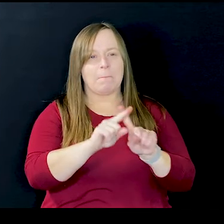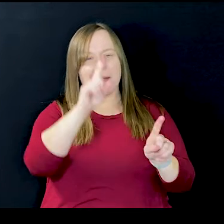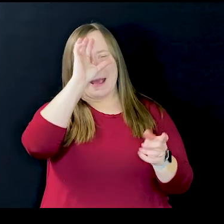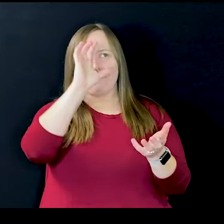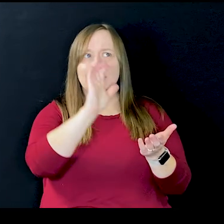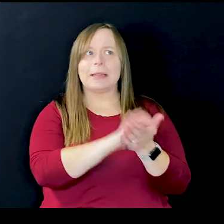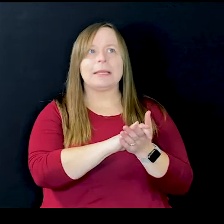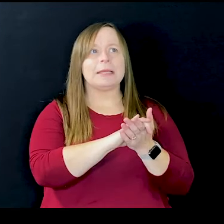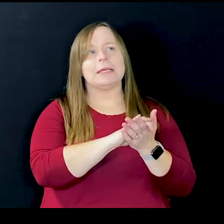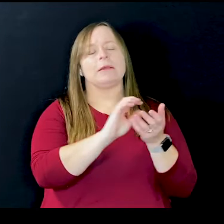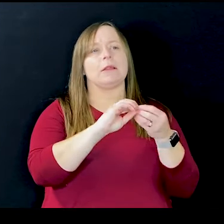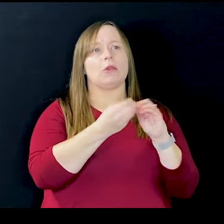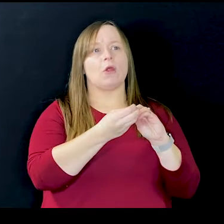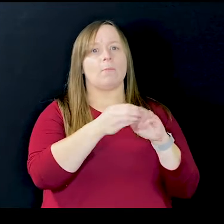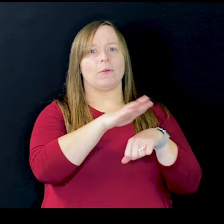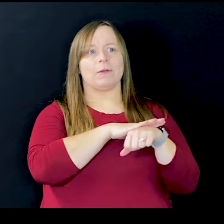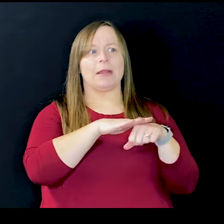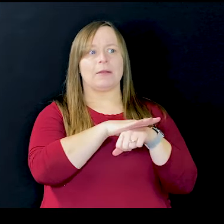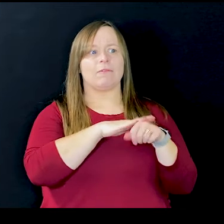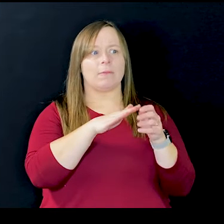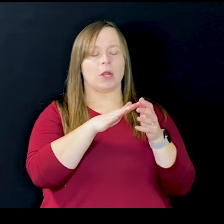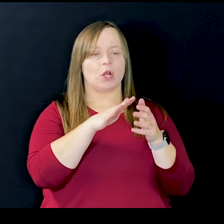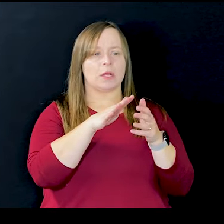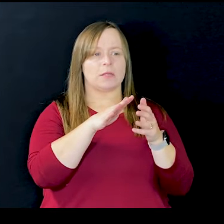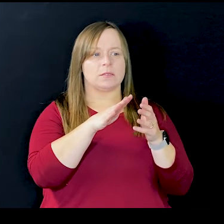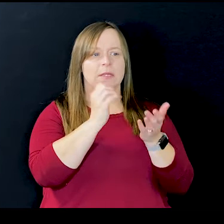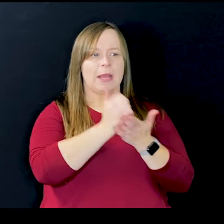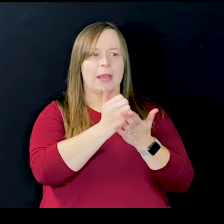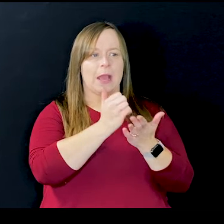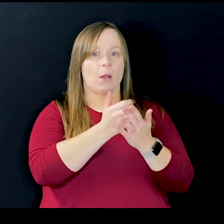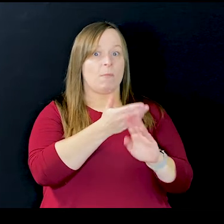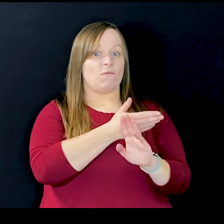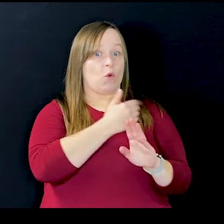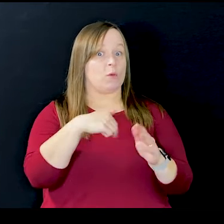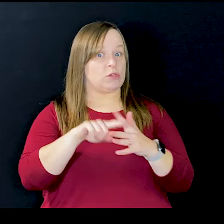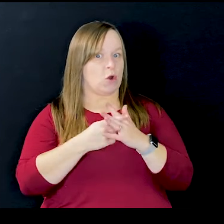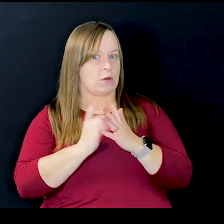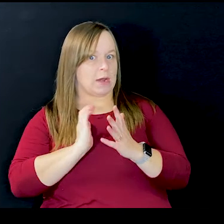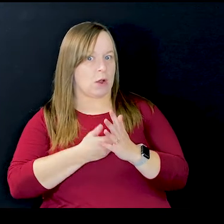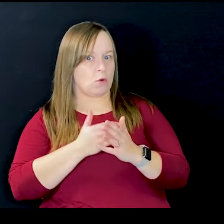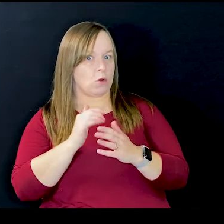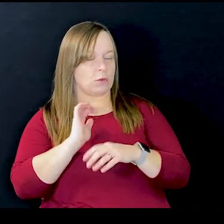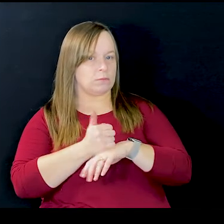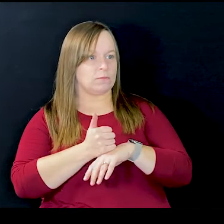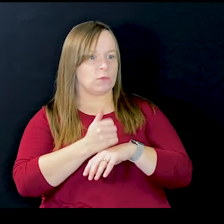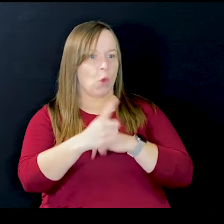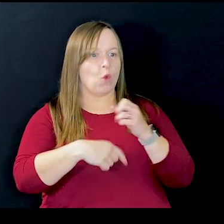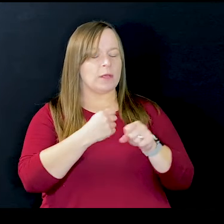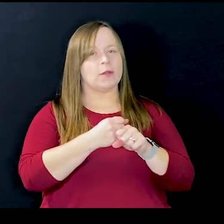But I believe, the number of Native Americans they served before we started the clinic, I think in the entire year